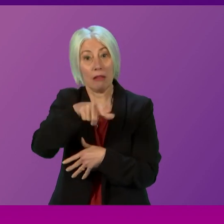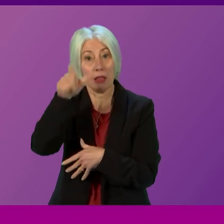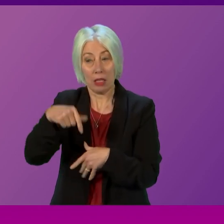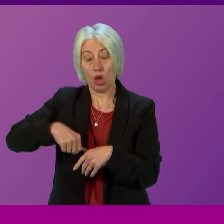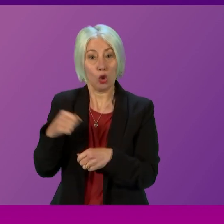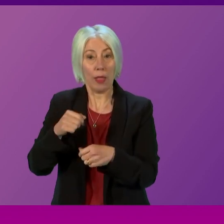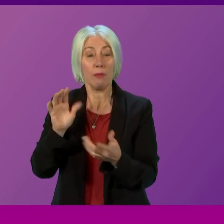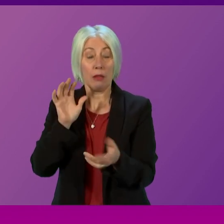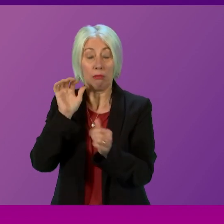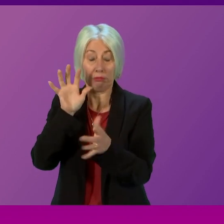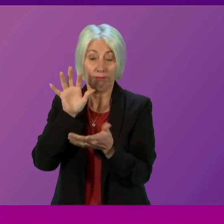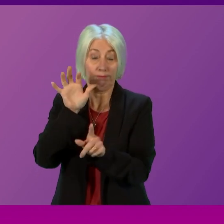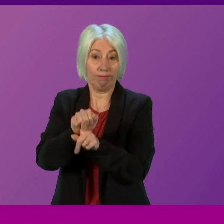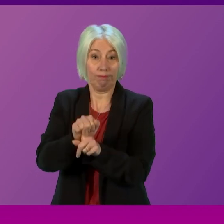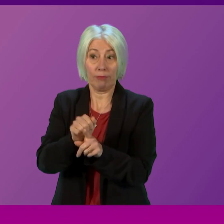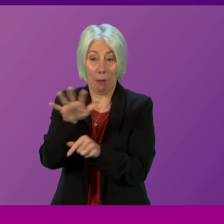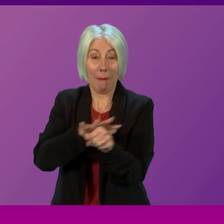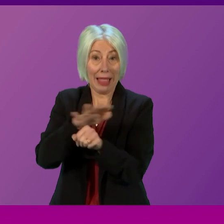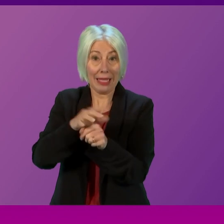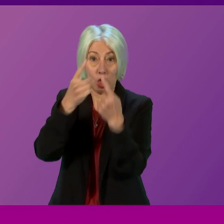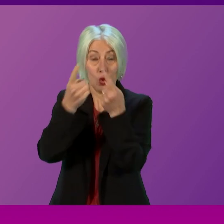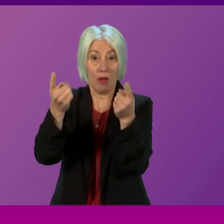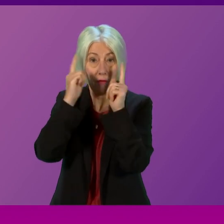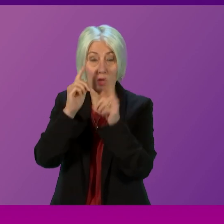university places this year. The number of 18-year-olds from the most deprived